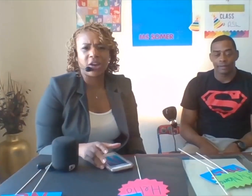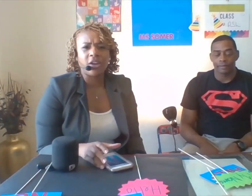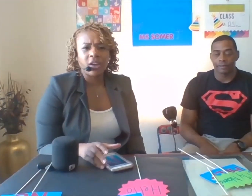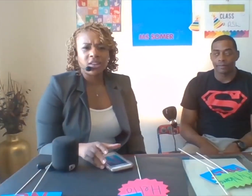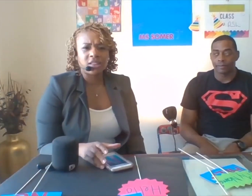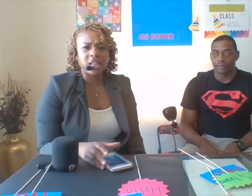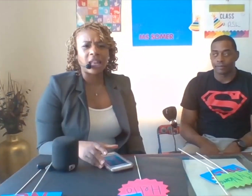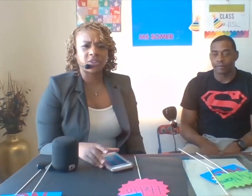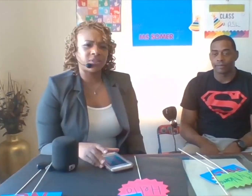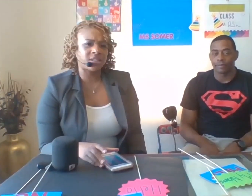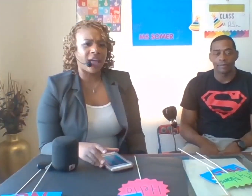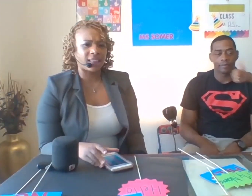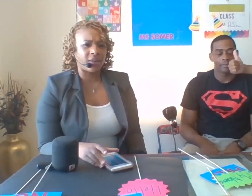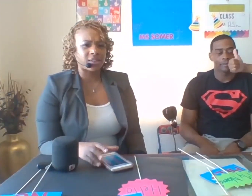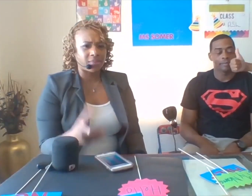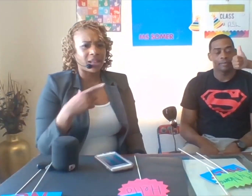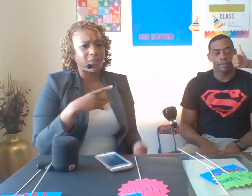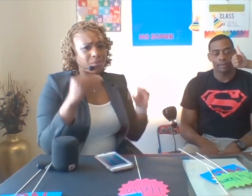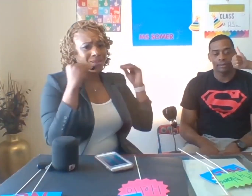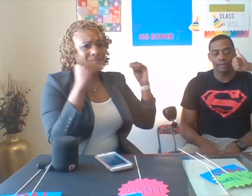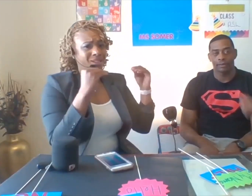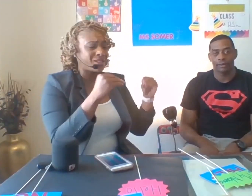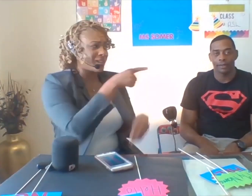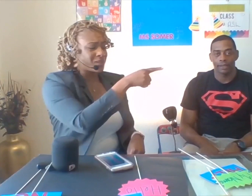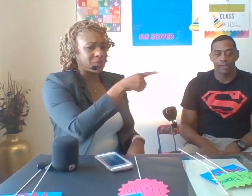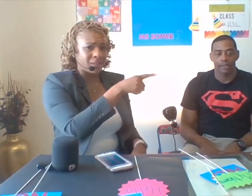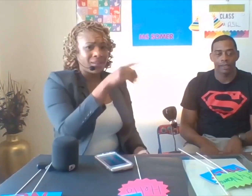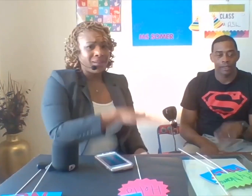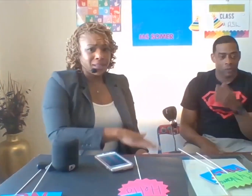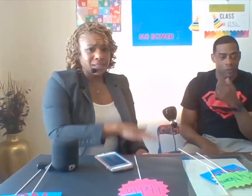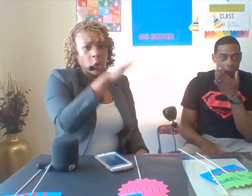knowledge of sign language I mean I've only been teaching this one his whole